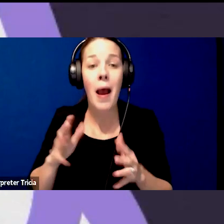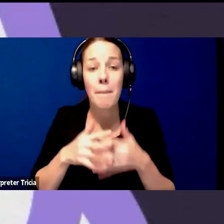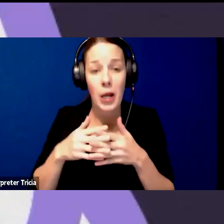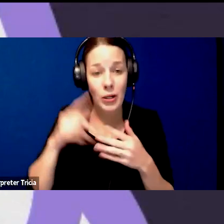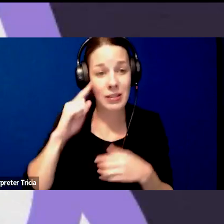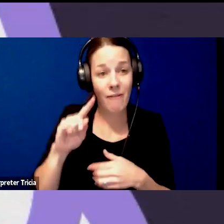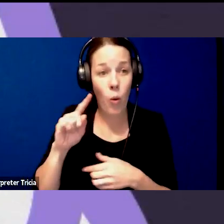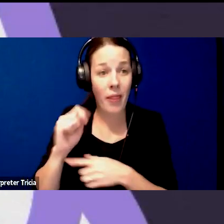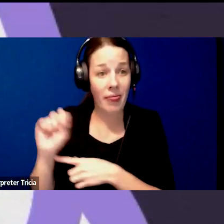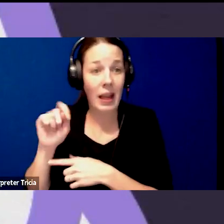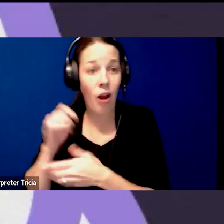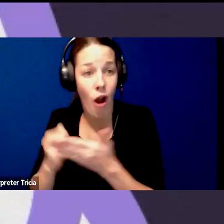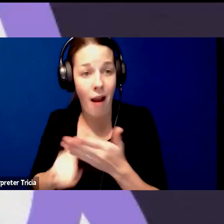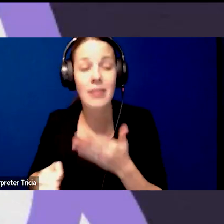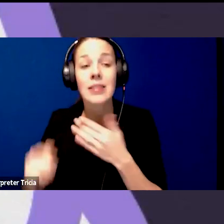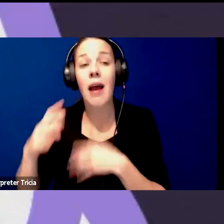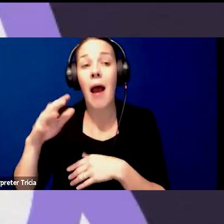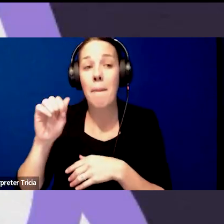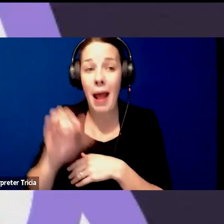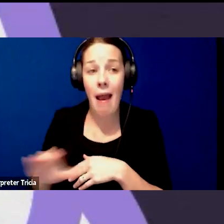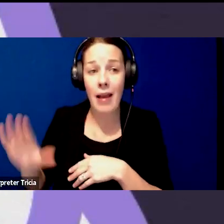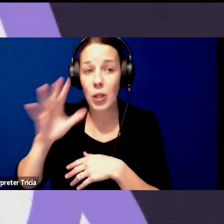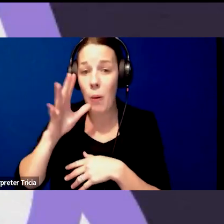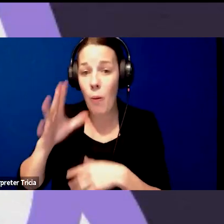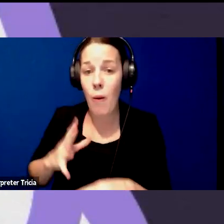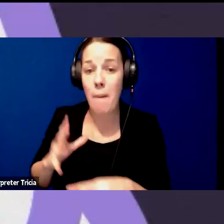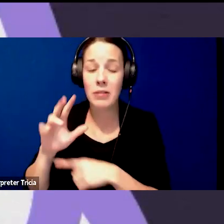I'm an Asian millennial woman with black short hair that is tied today.